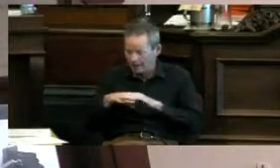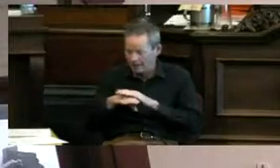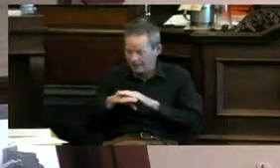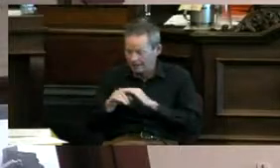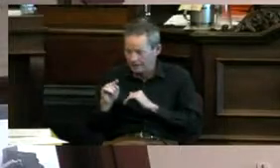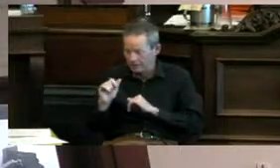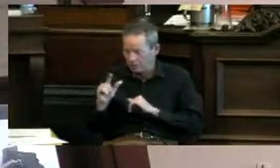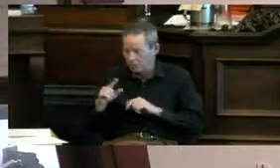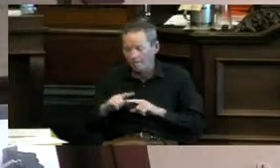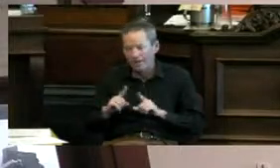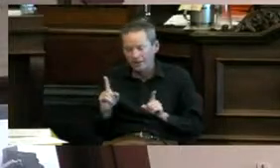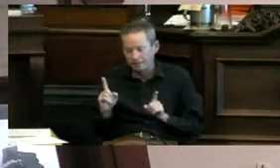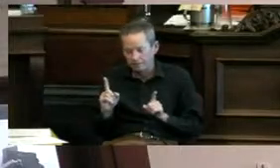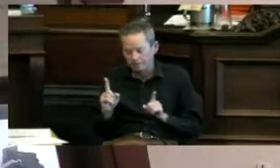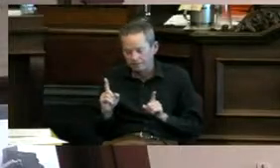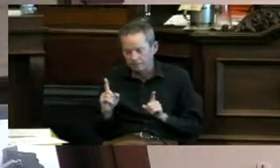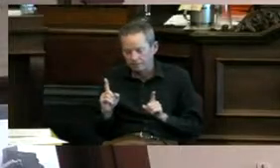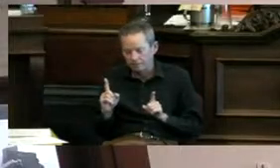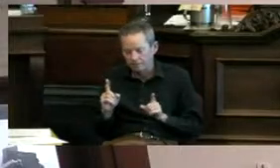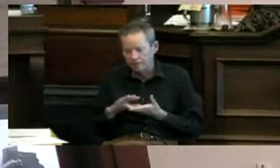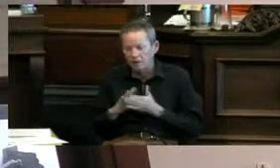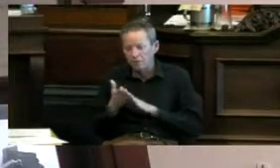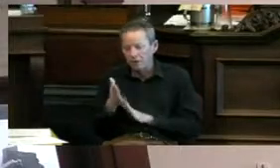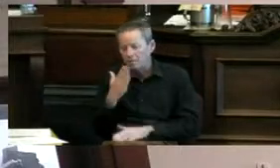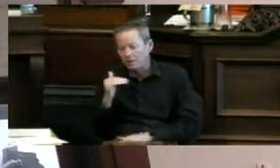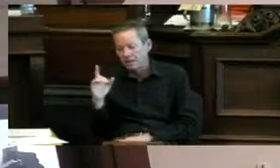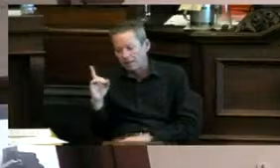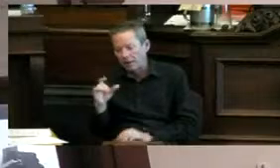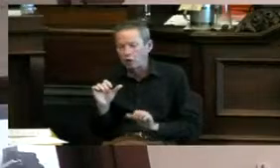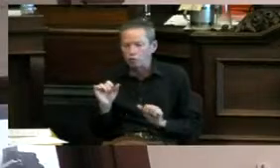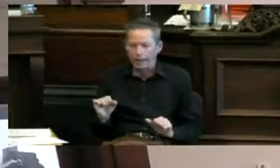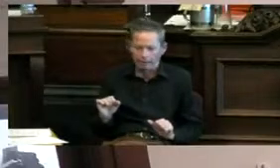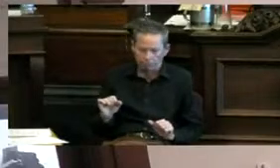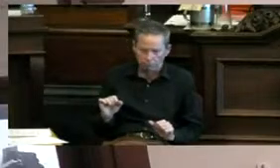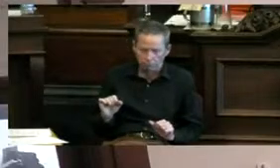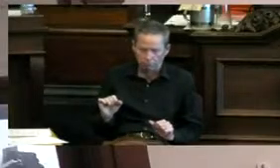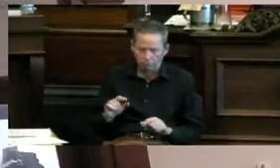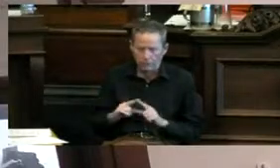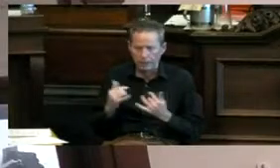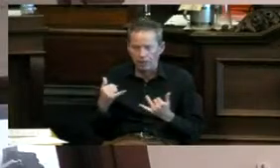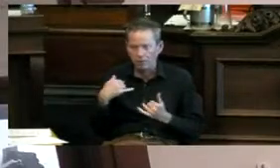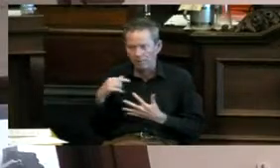might, you know, because if you're not diabetic, you can't